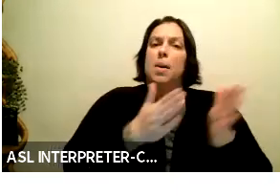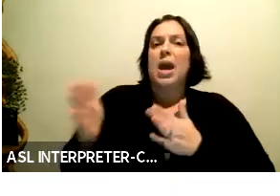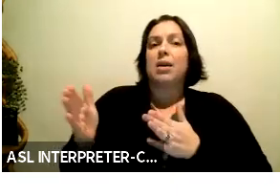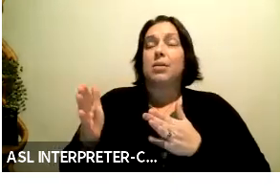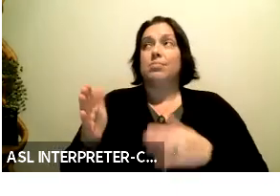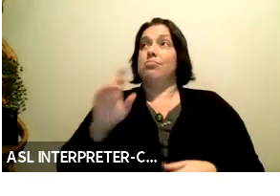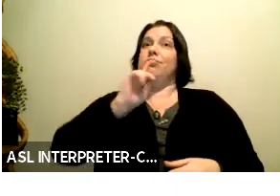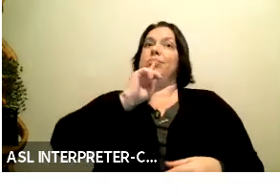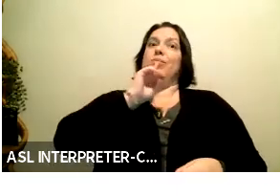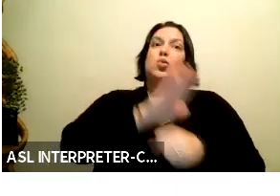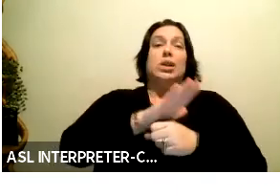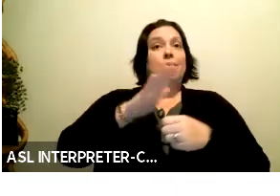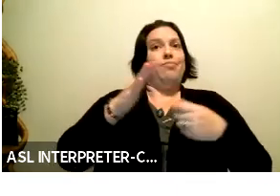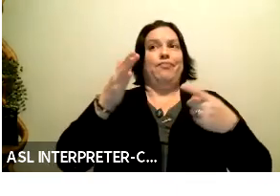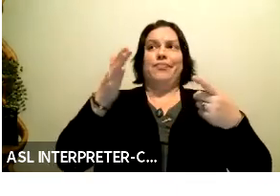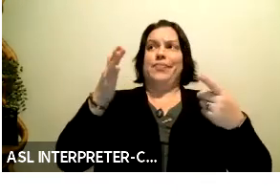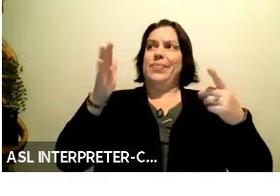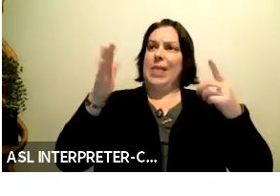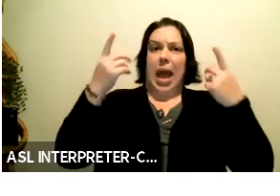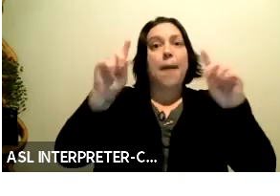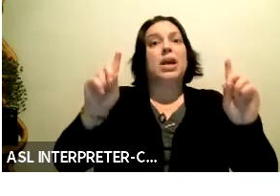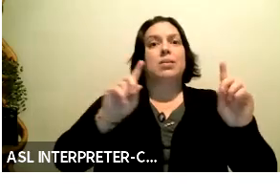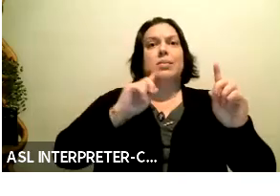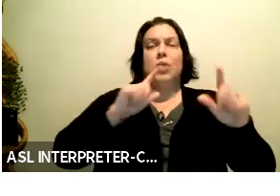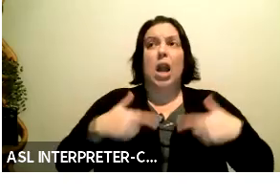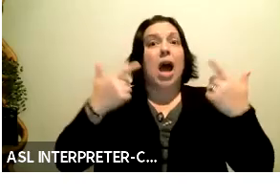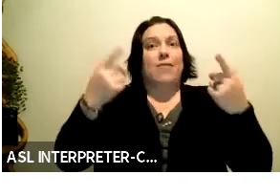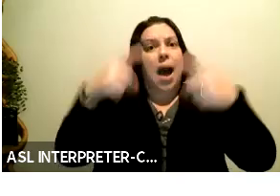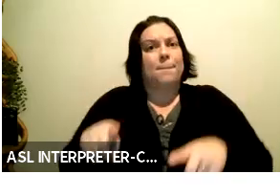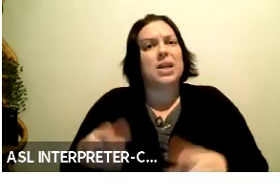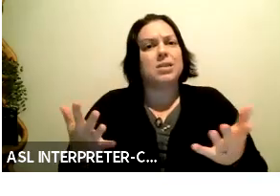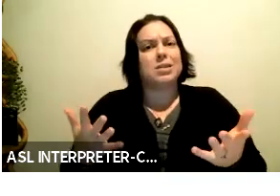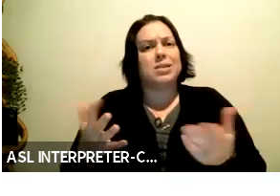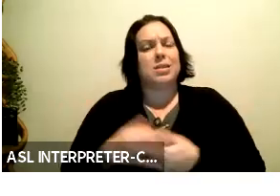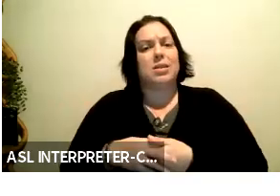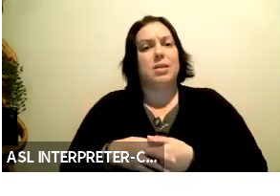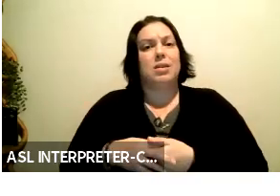came to full response life. But I also heard clearly from many of them that we can't do